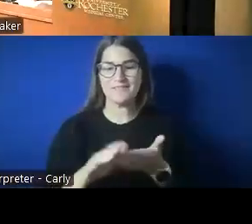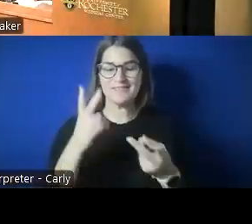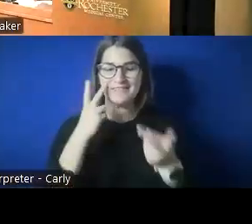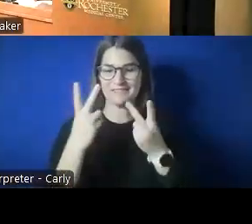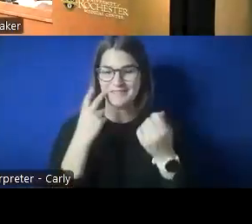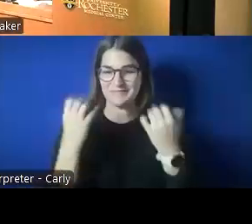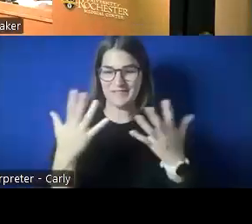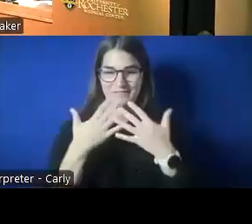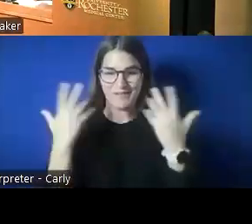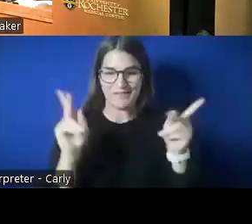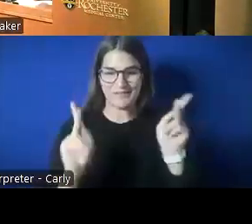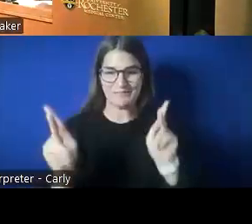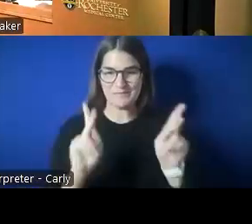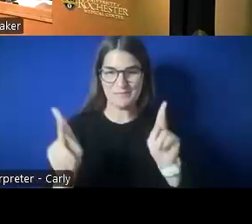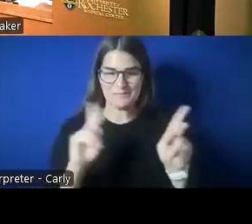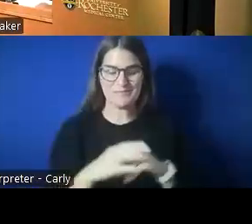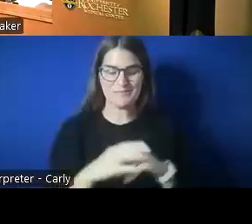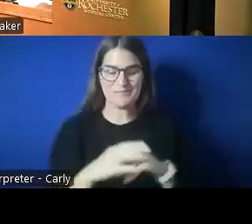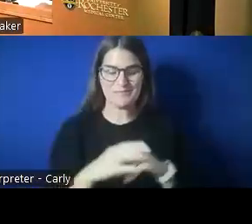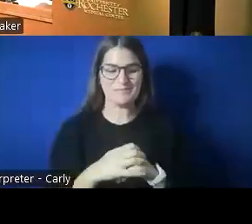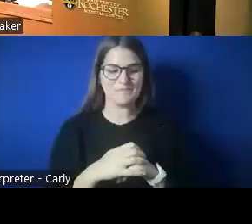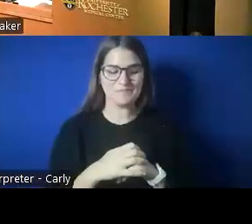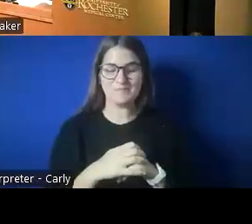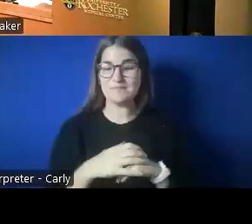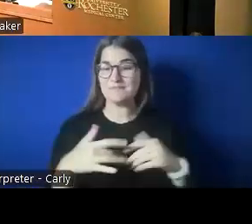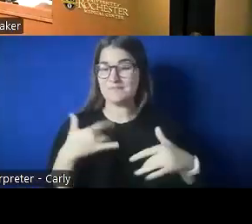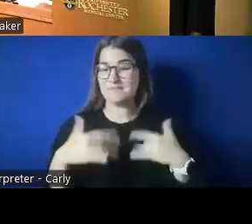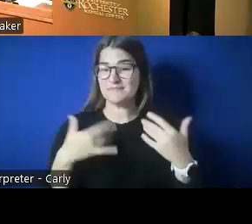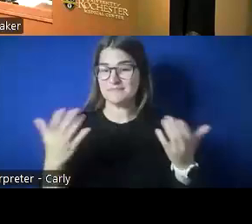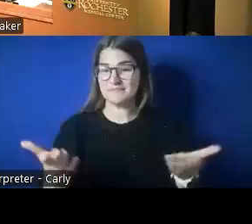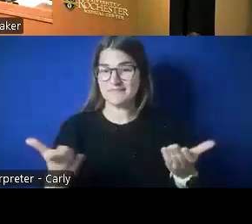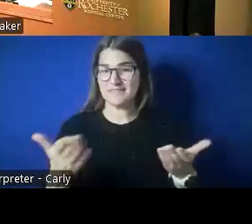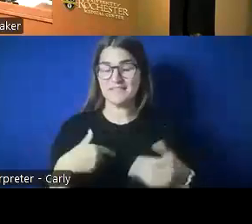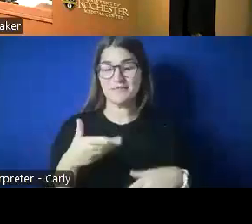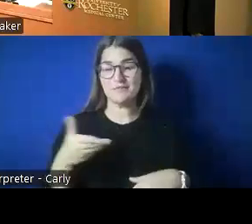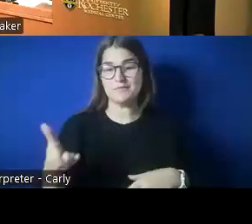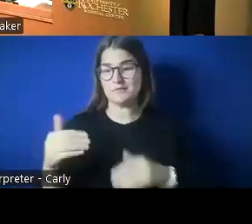faces in the audience I'm excited to be here today and to introduce my teammates and co-collaborators